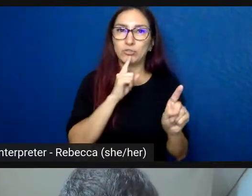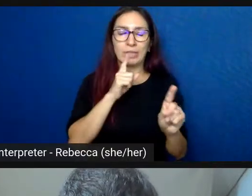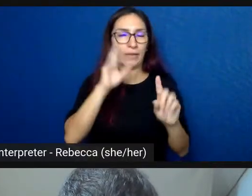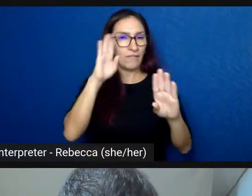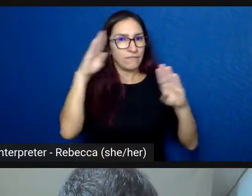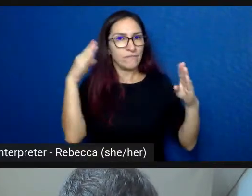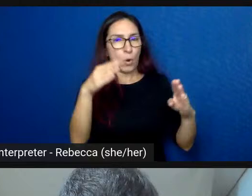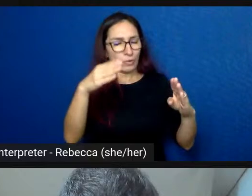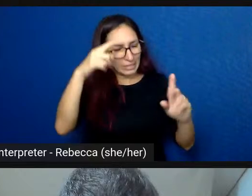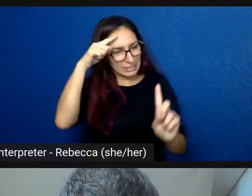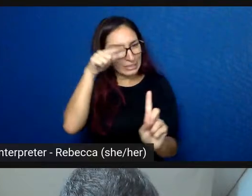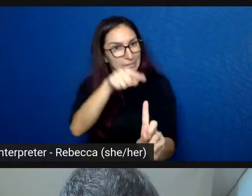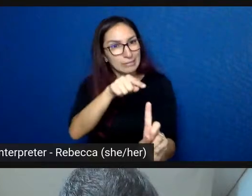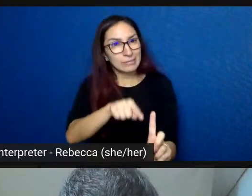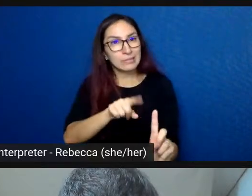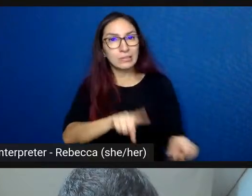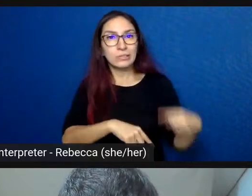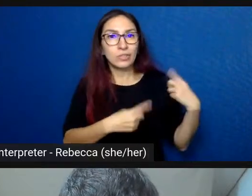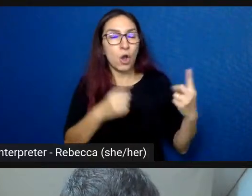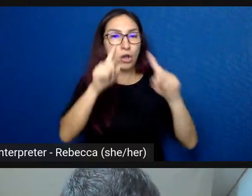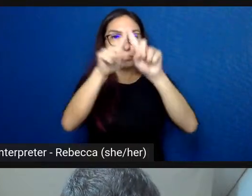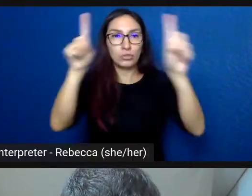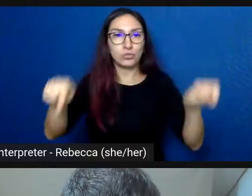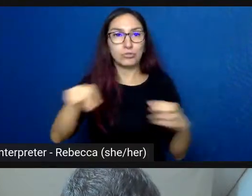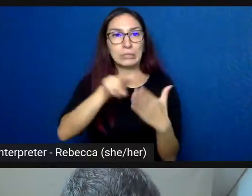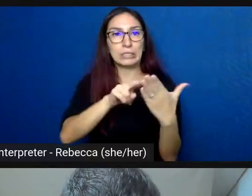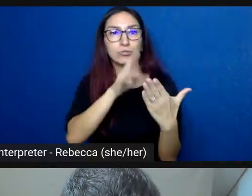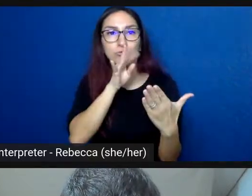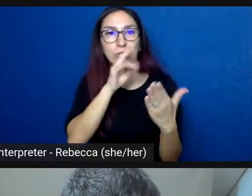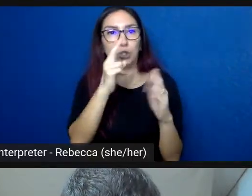site and how he would use that site because they're accessibility